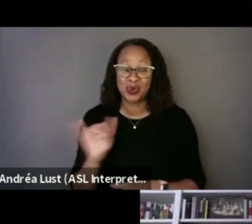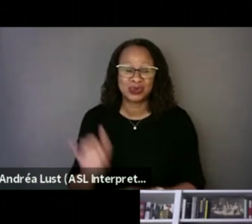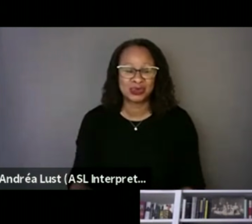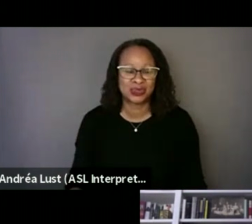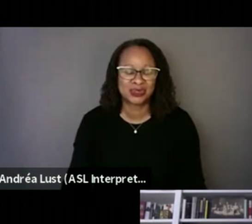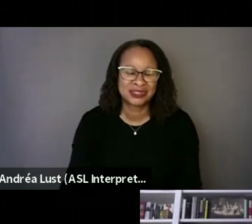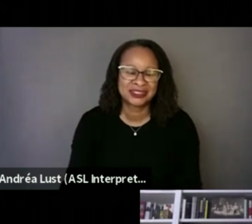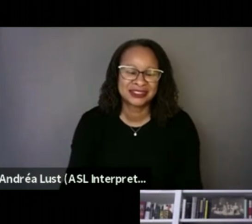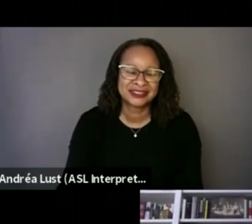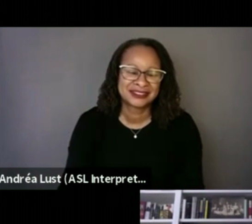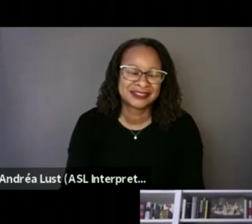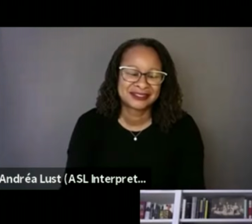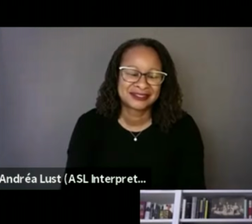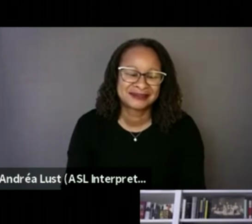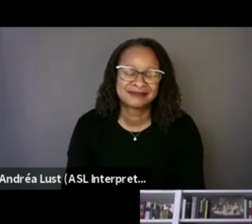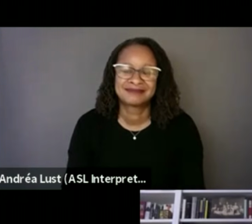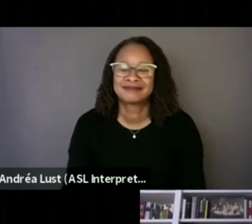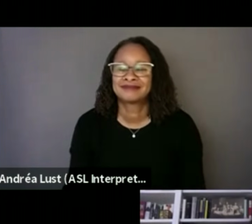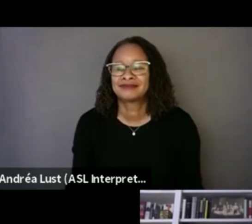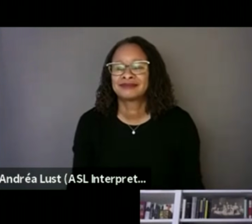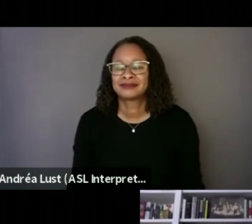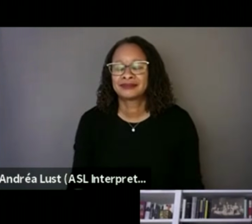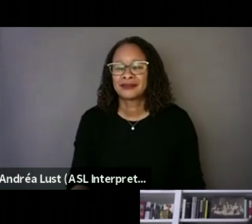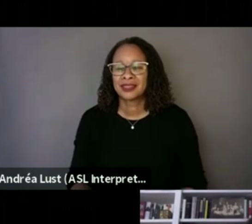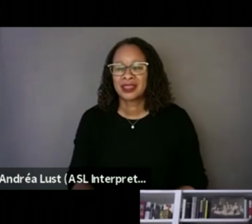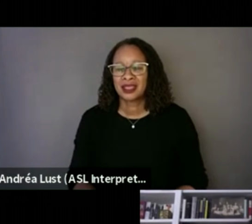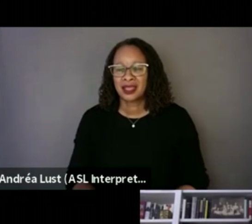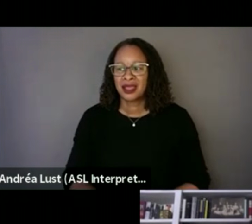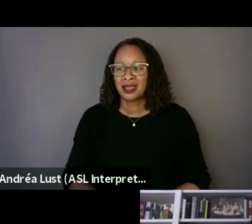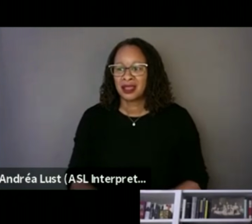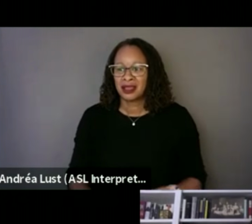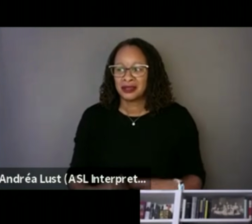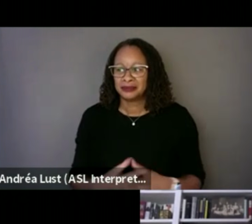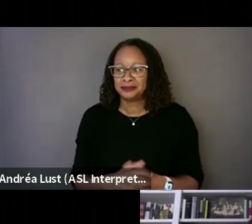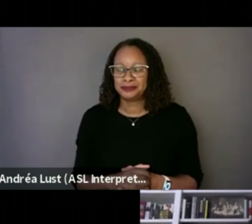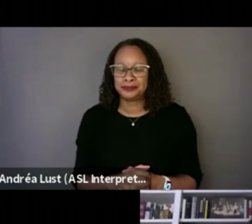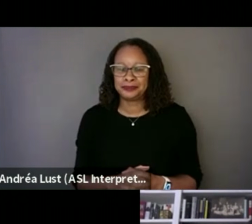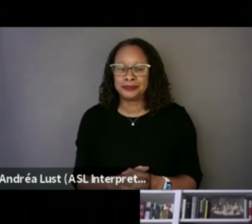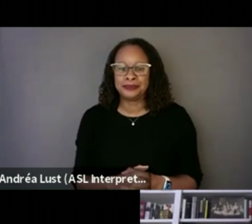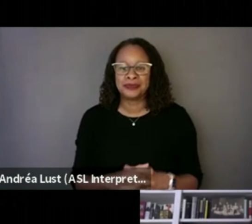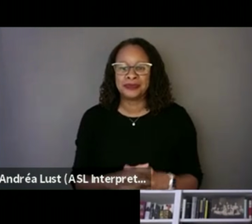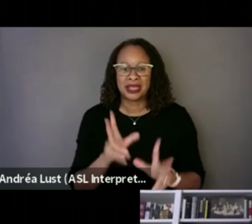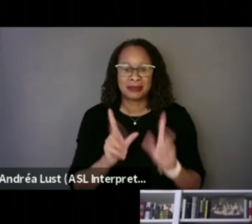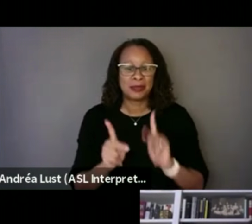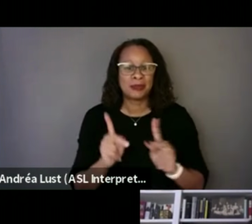That's part of it too, but like, I think, you know, folks are doing as well as they can.